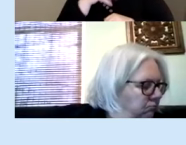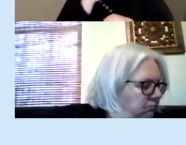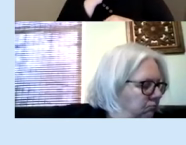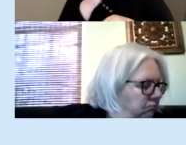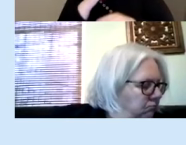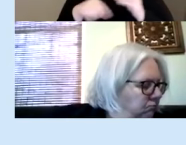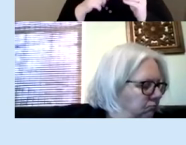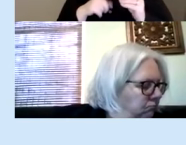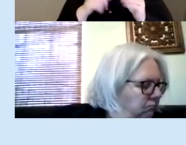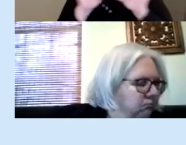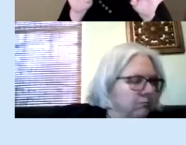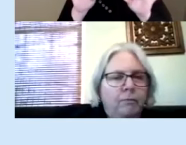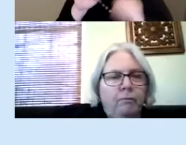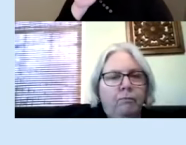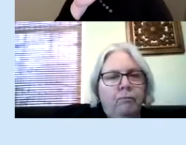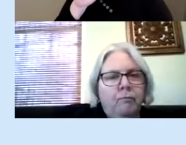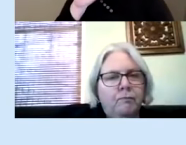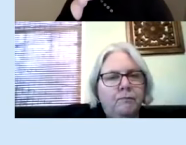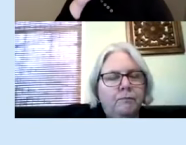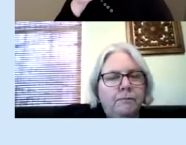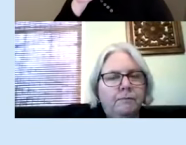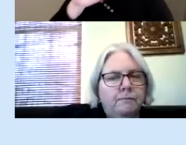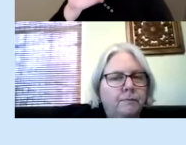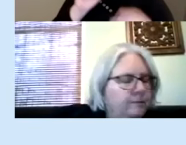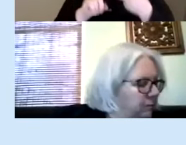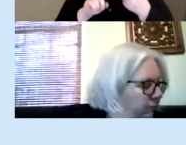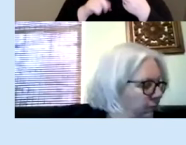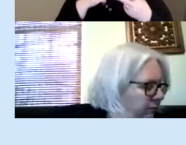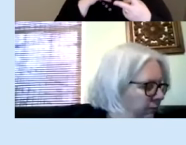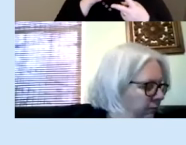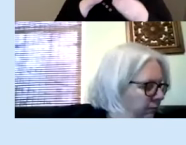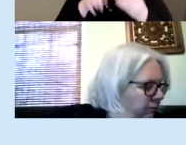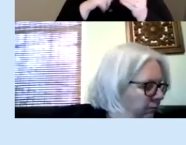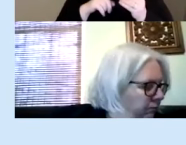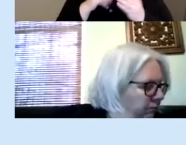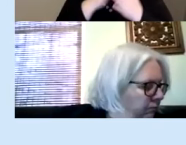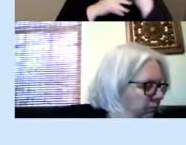about language demographics. We'll talk a little bit about some specific examples